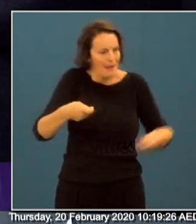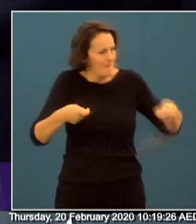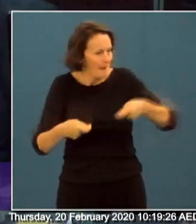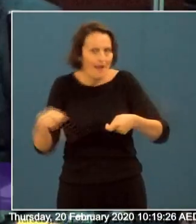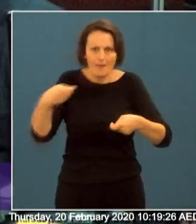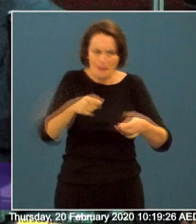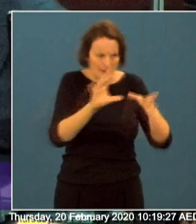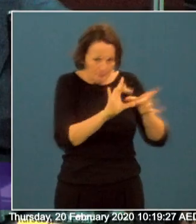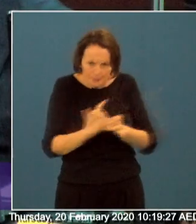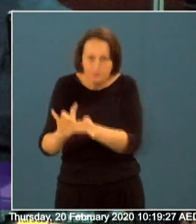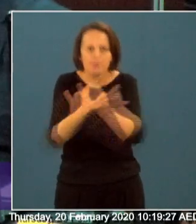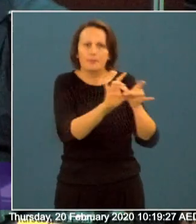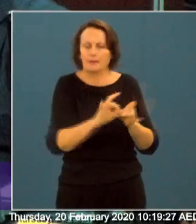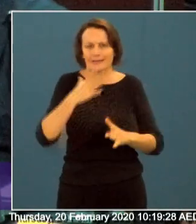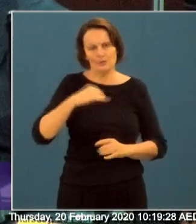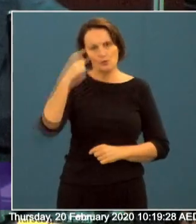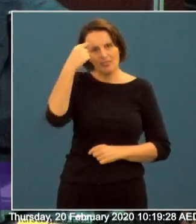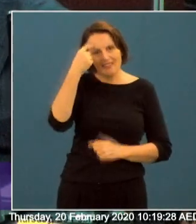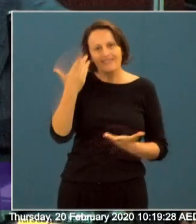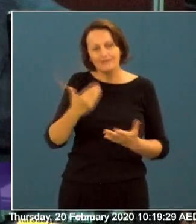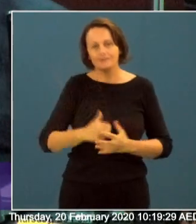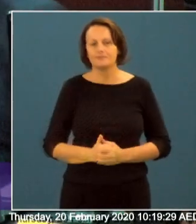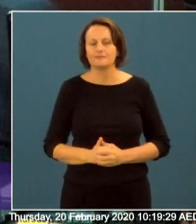And, Professor, the Commission has heard evidence from